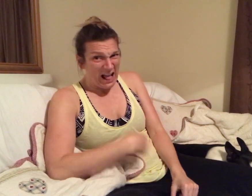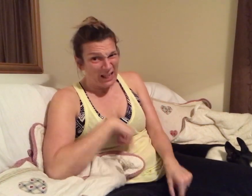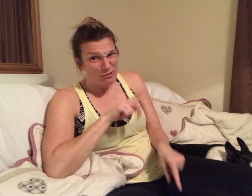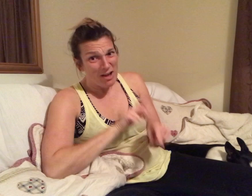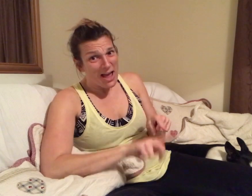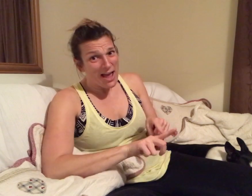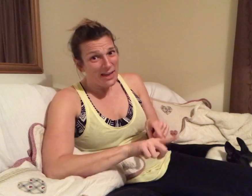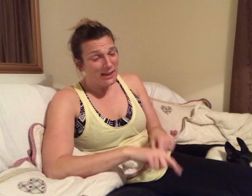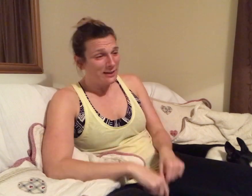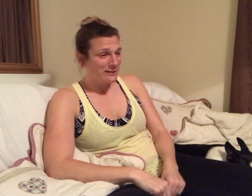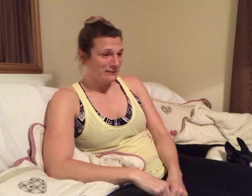I'll certainly try!